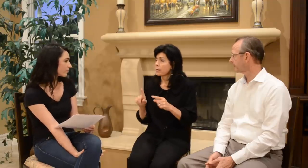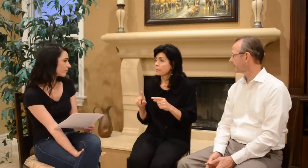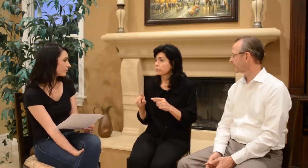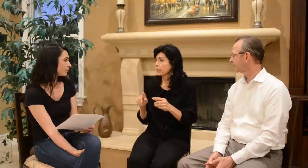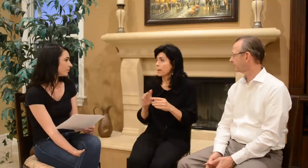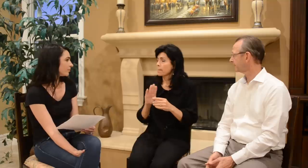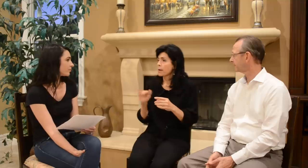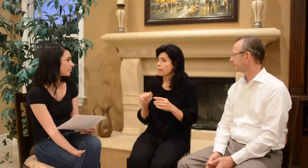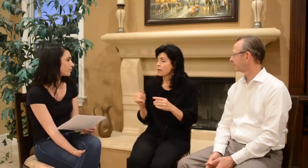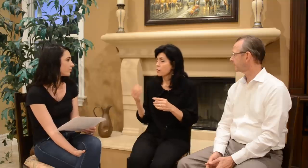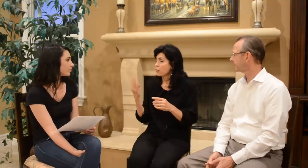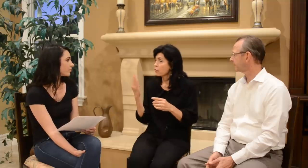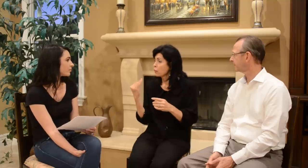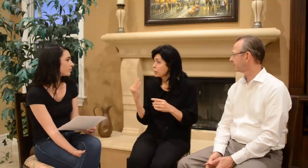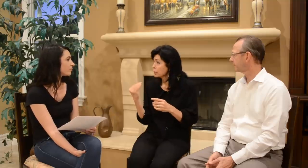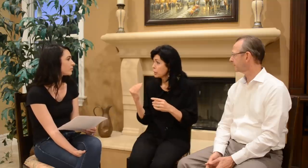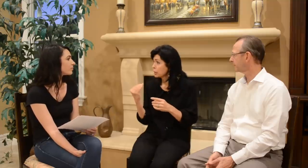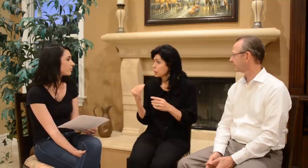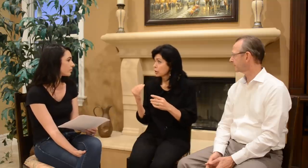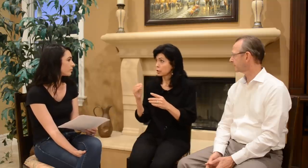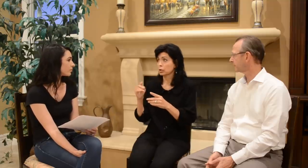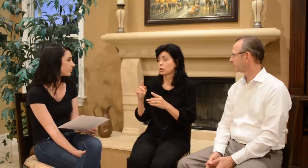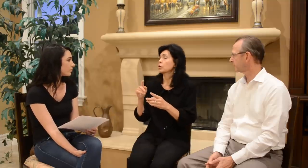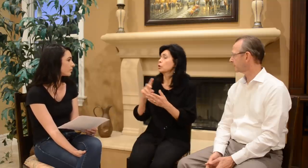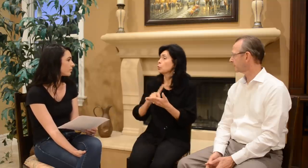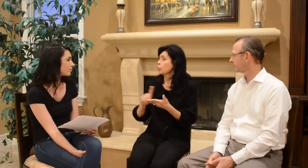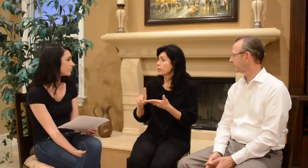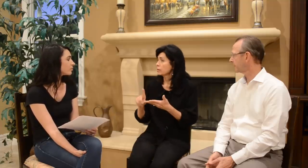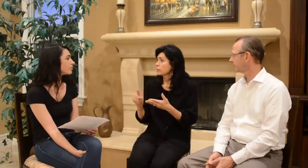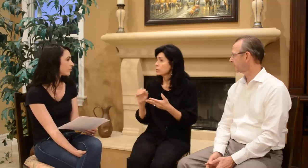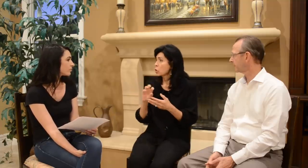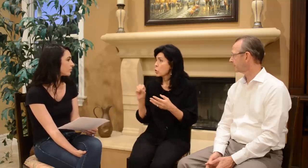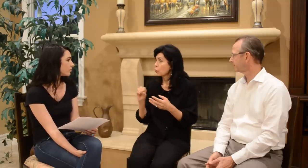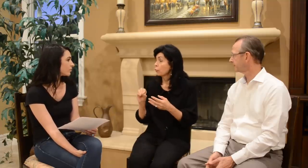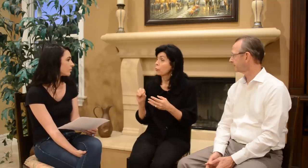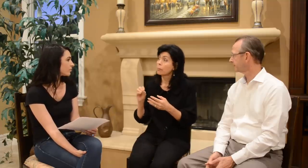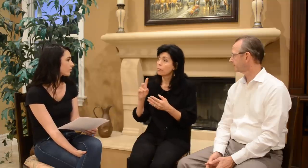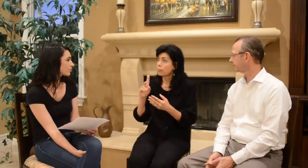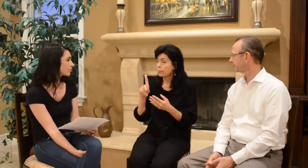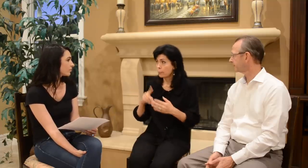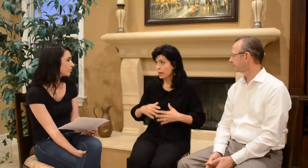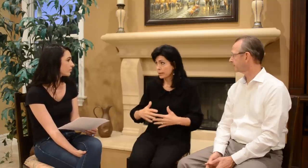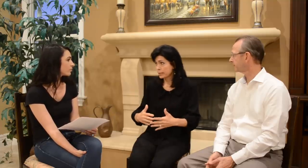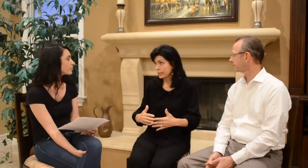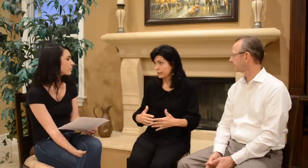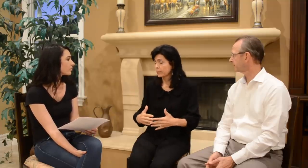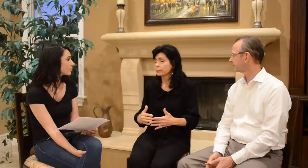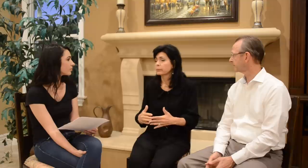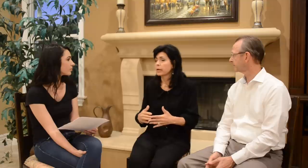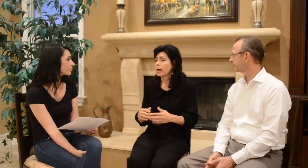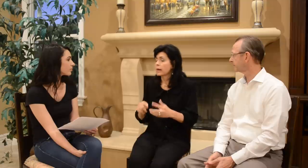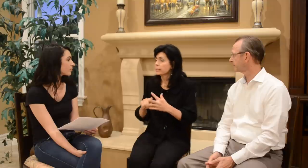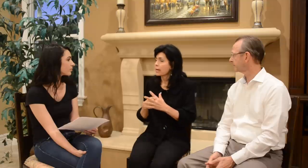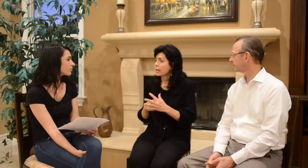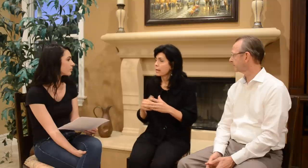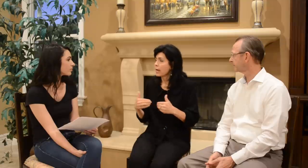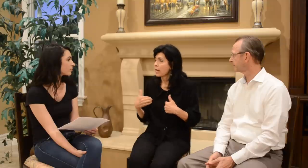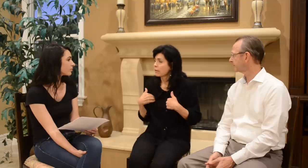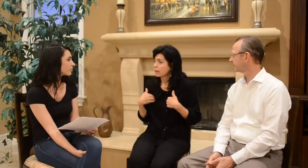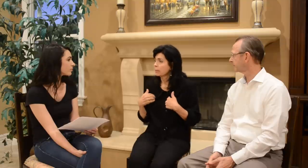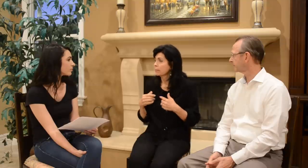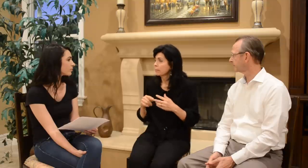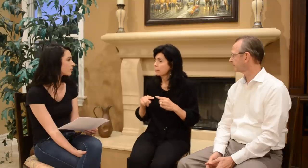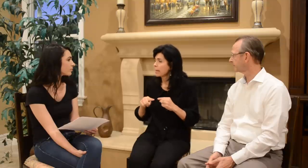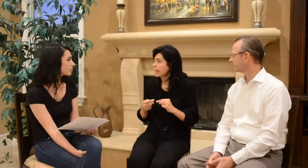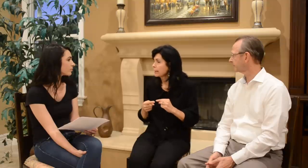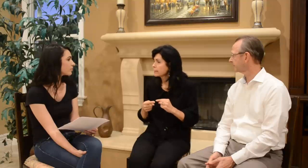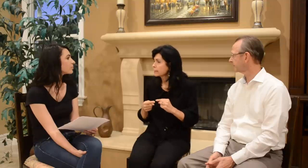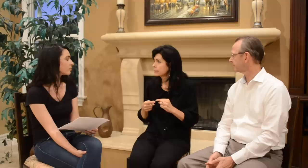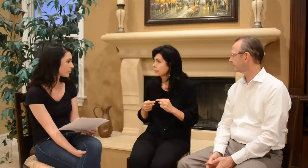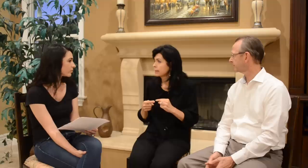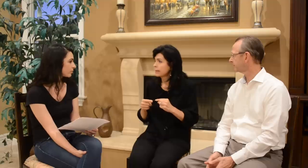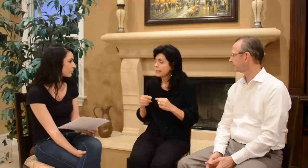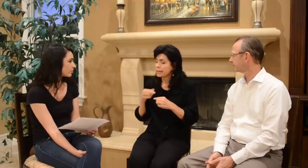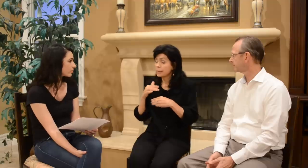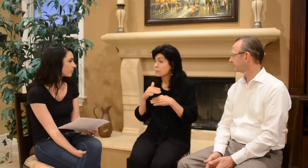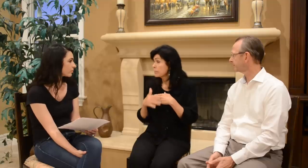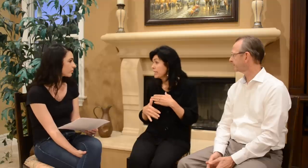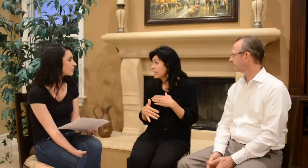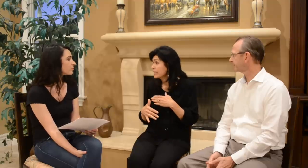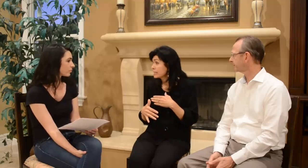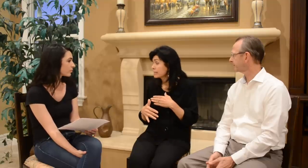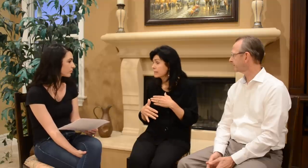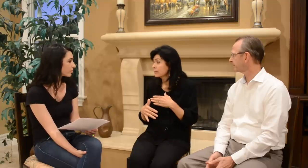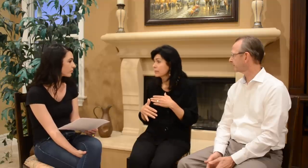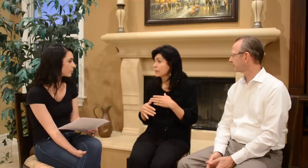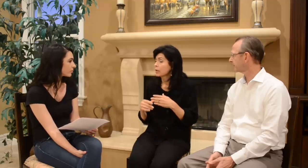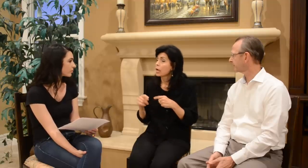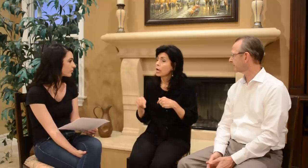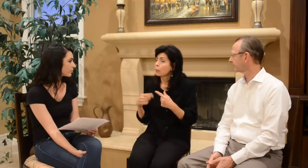but by the 14th week of pregnancy I started having pain and bleeding.